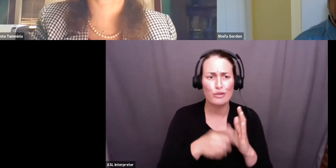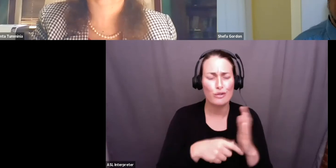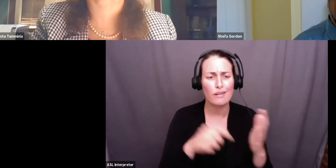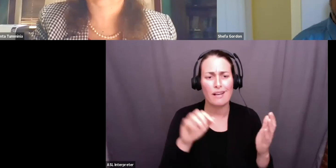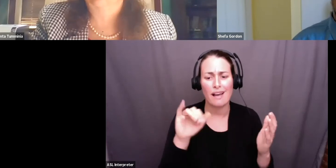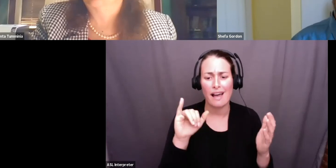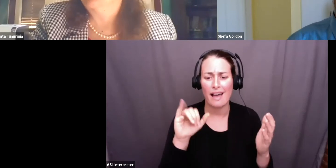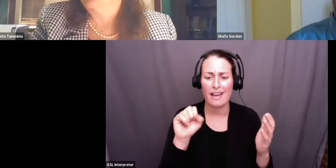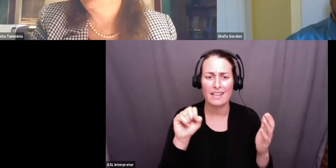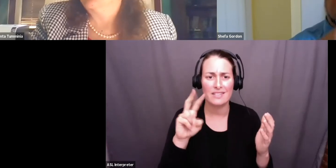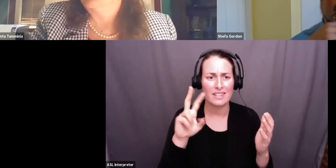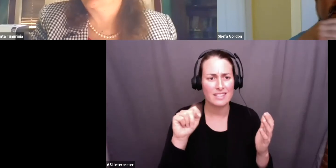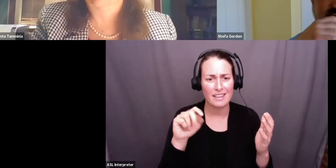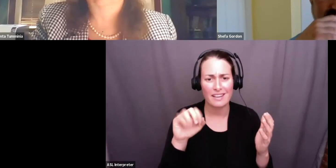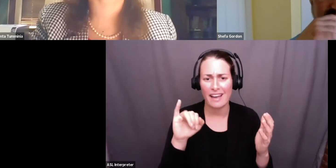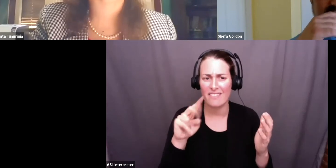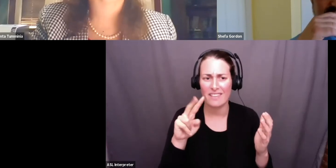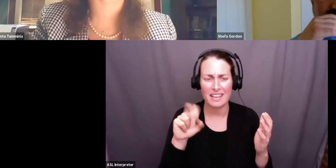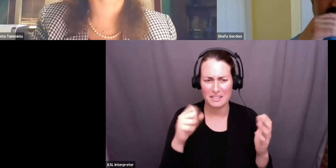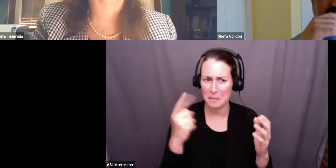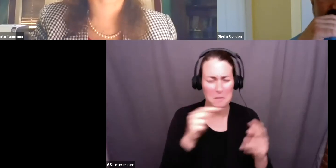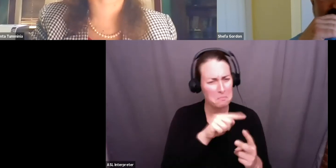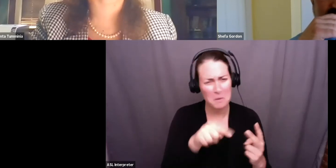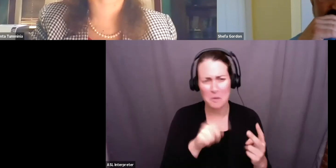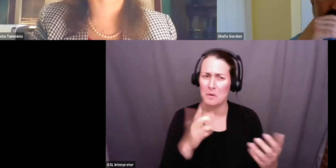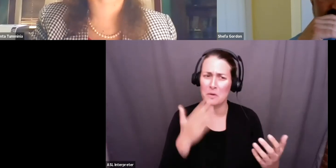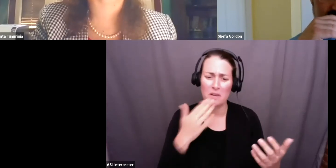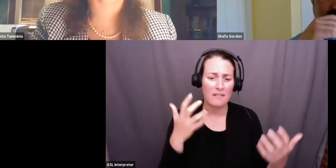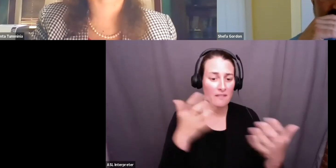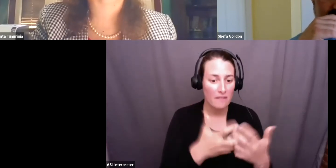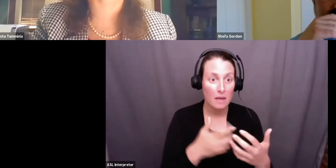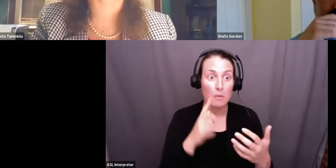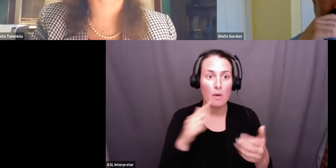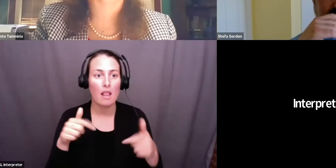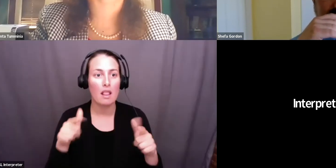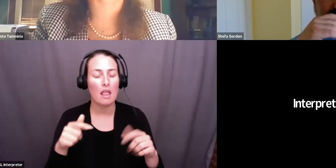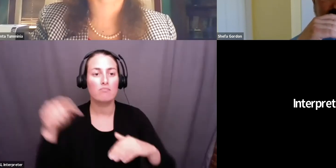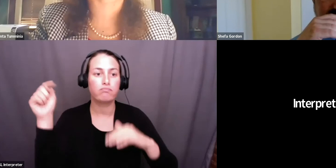But it would allow a depth to the discussion that isn’t going to be in the public-facing